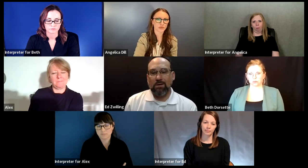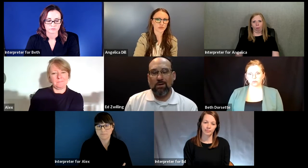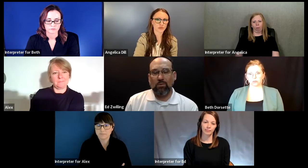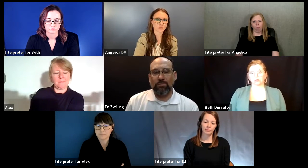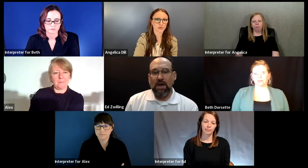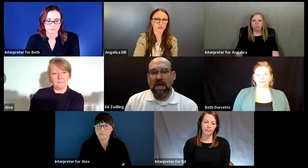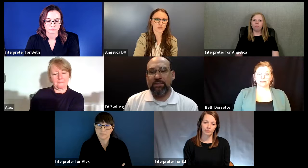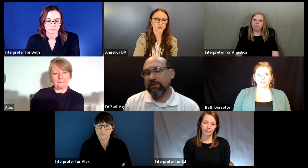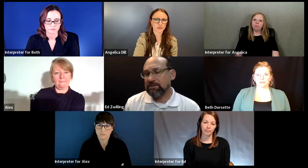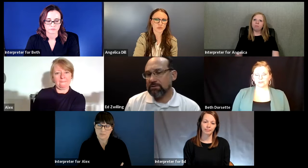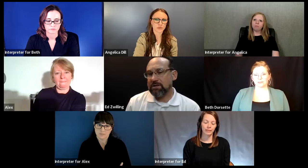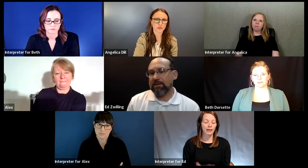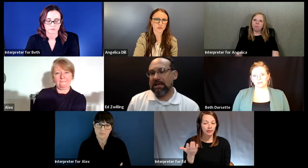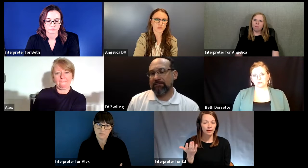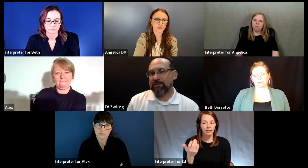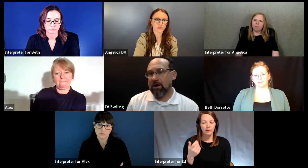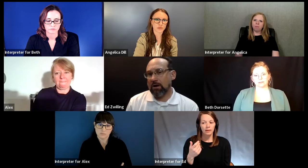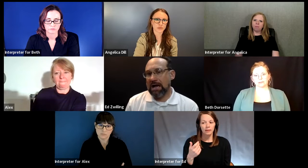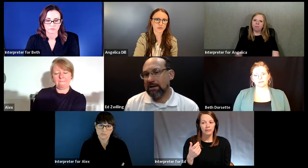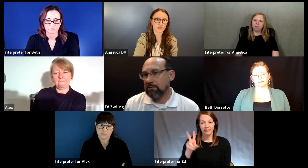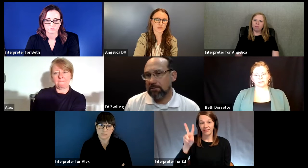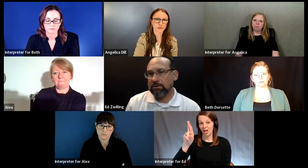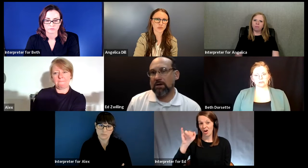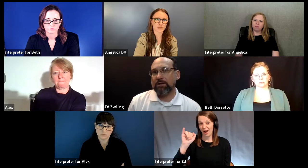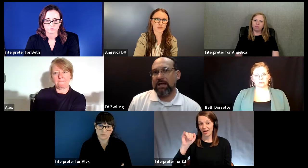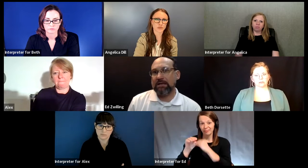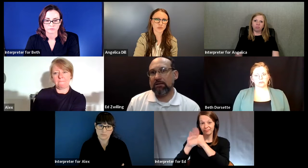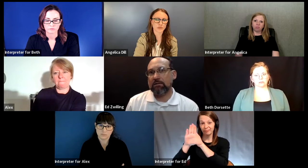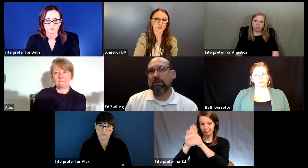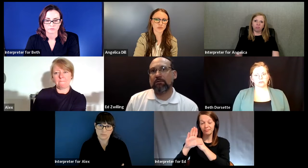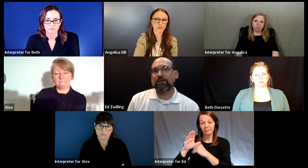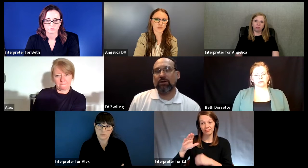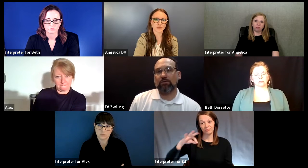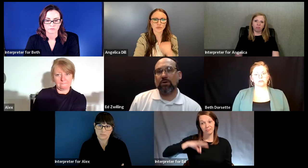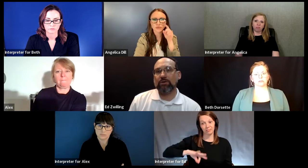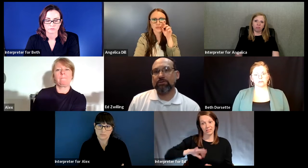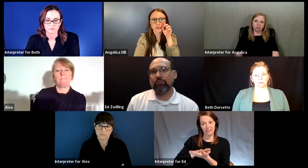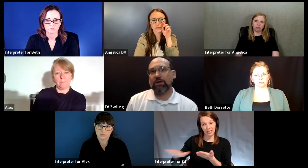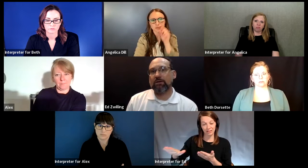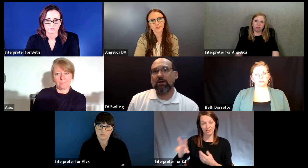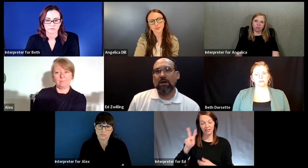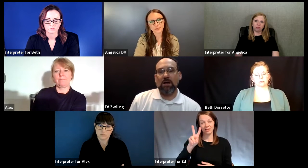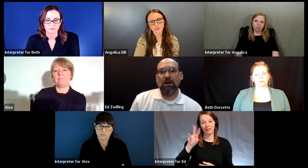I think that's where something like VRI could come in handy. Video Remote Interpreting.